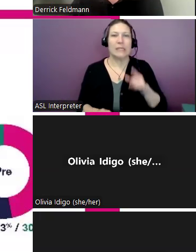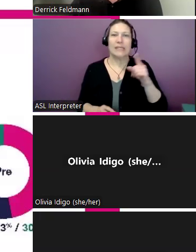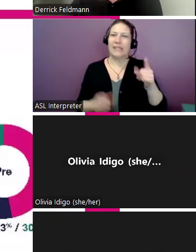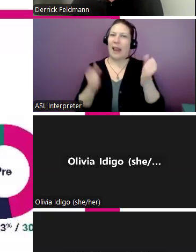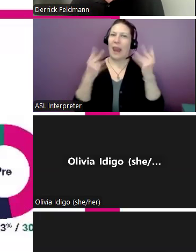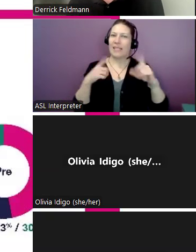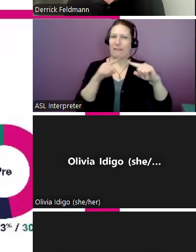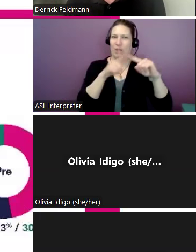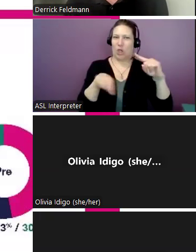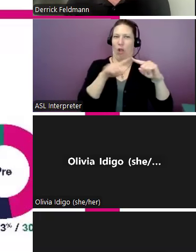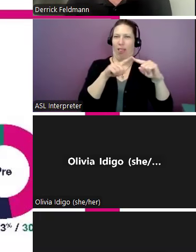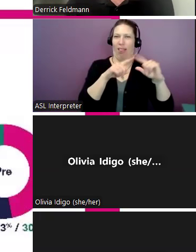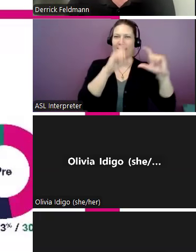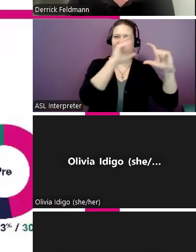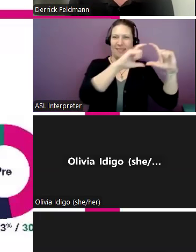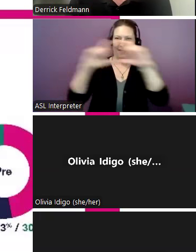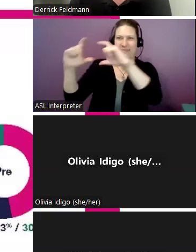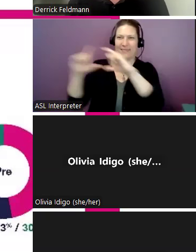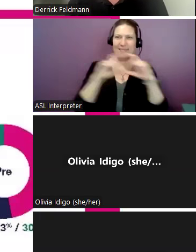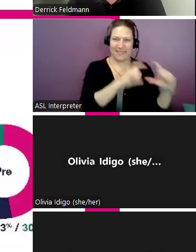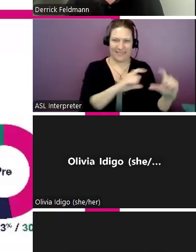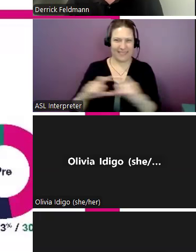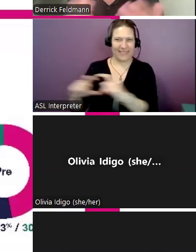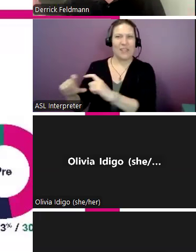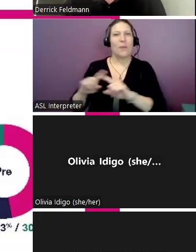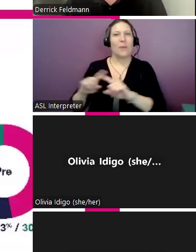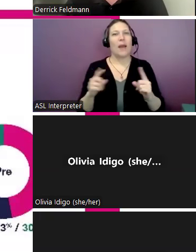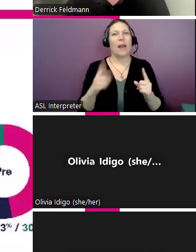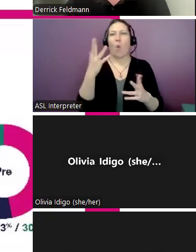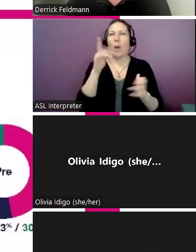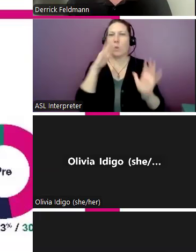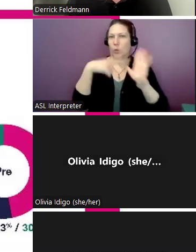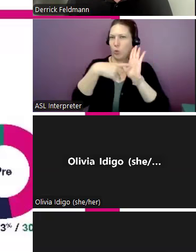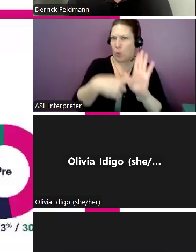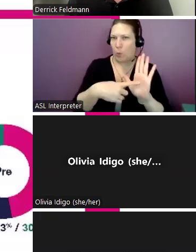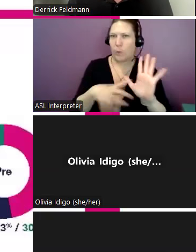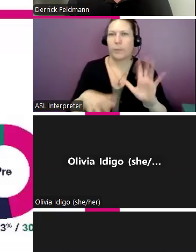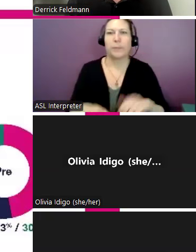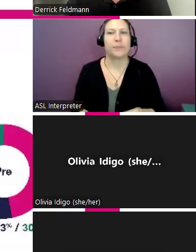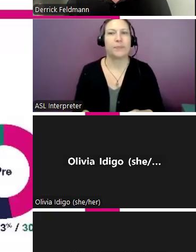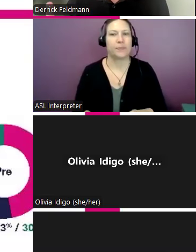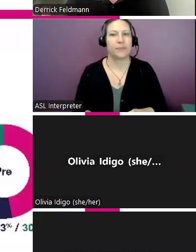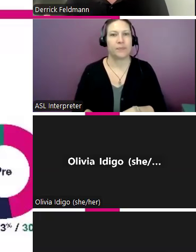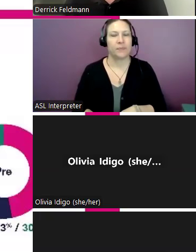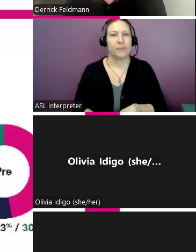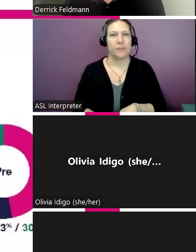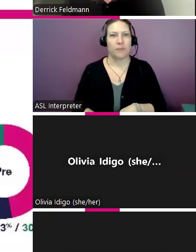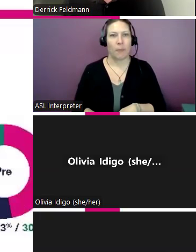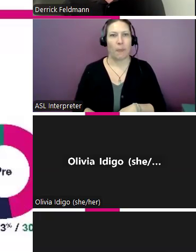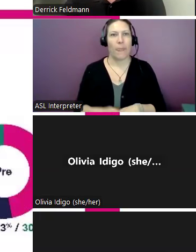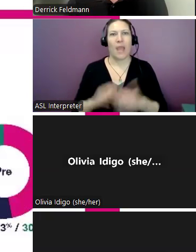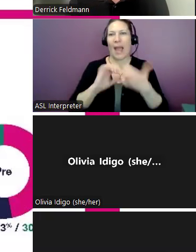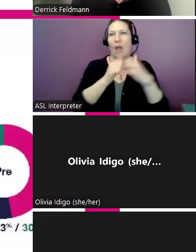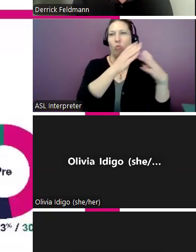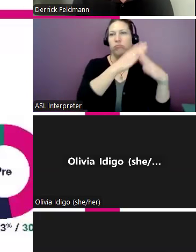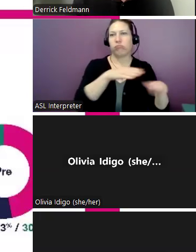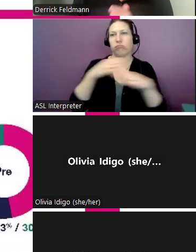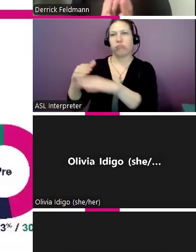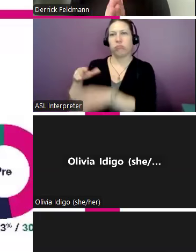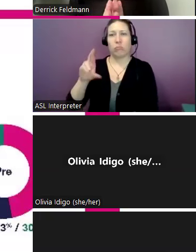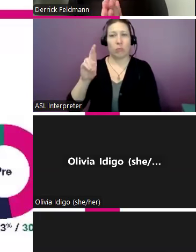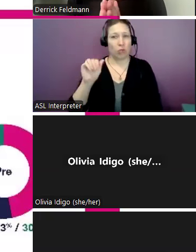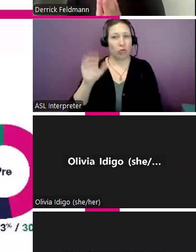Lots of circles here, but there's a couple key things. I just wanted to give you one aspect of a race ethnicity breakdown overall.